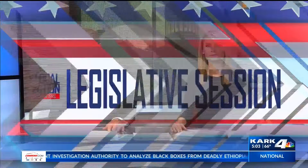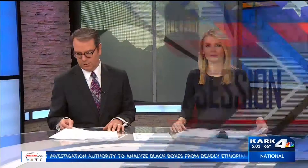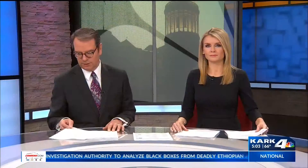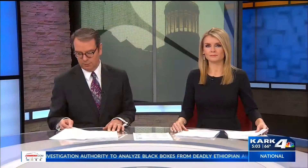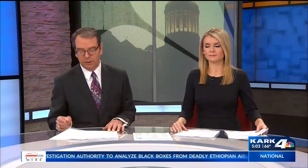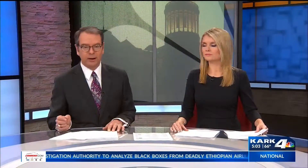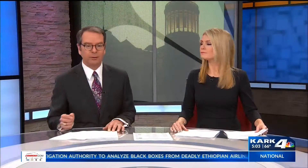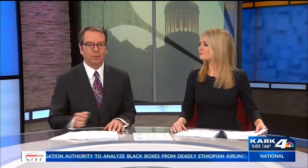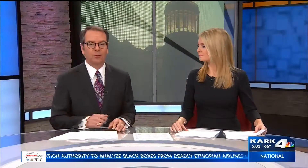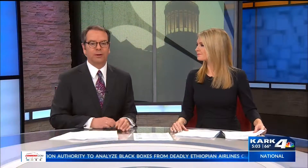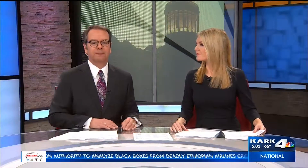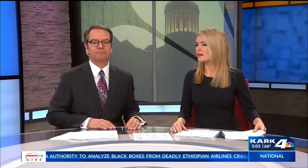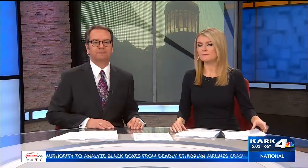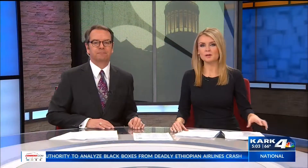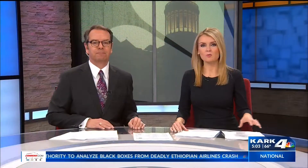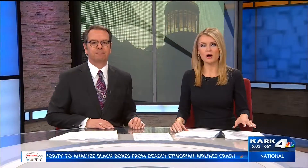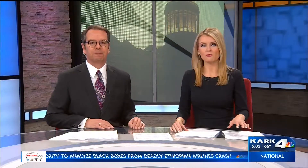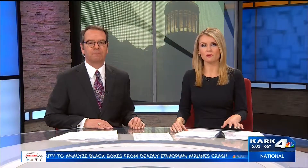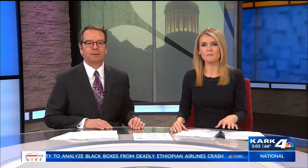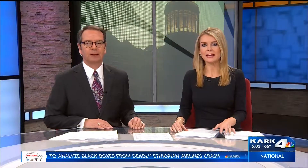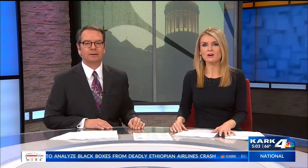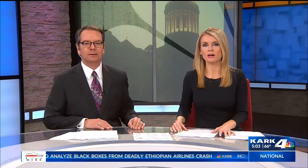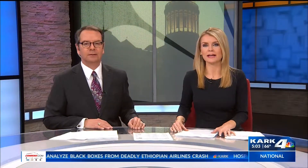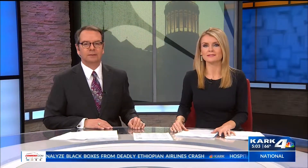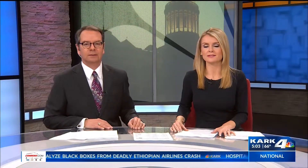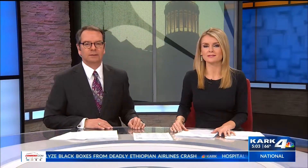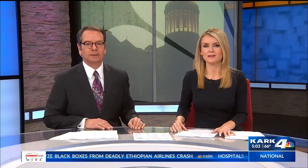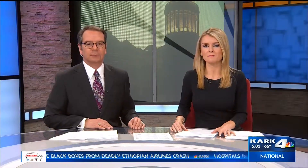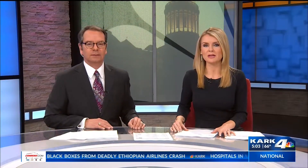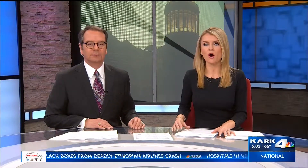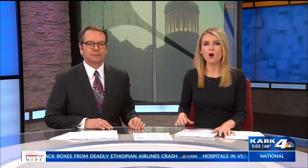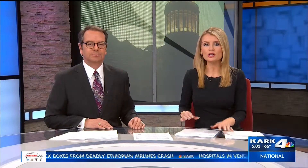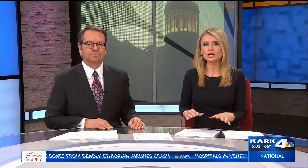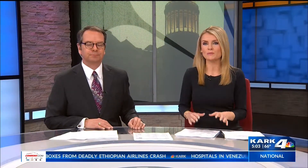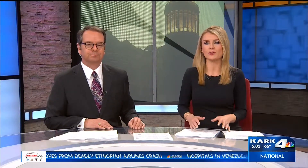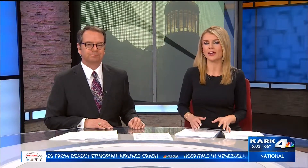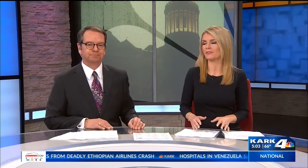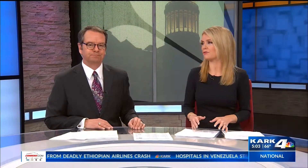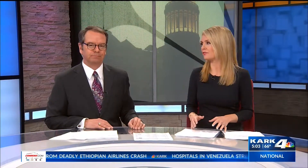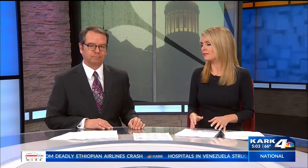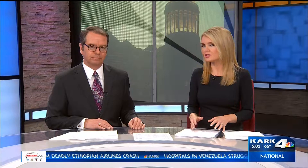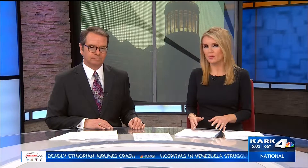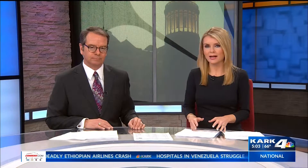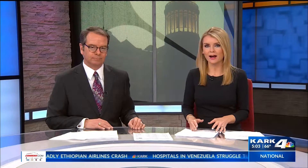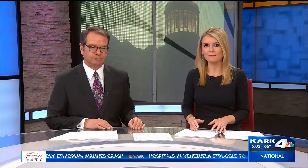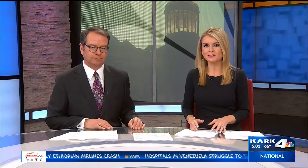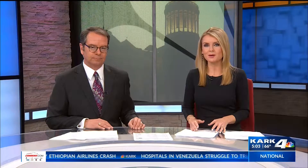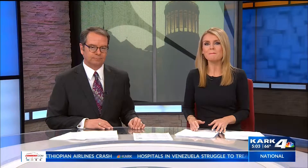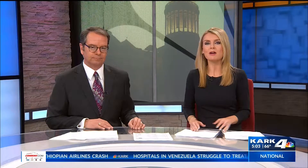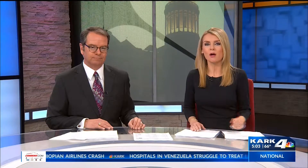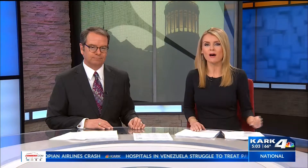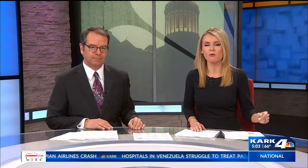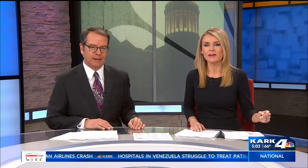customers are opposed." our line so they're not consecutive." AND ACCORDING TO ANDERSON&THE CUSTOMERS ARE NOT TAKING THIS LIGHTLY.. "Our customers do not want it. We have many lettersrom customers say if you put it in we're not going to pay the bill." "I suspect we will appeal it, since all of our FOR MANY ARKANSANS... IT MAY BE DIFFICULT TO COMMUNICATE THEIR FEELINGS WHEN IT COMES